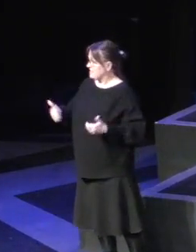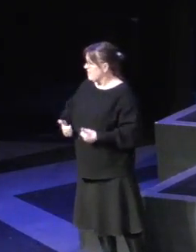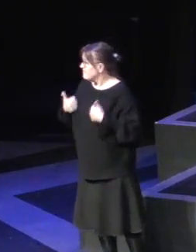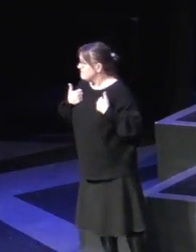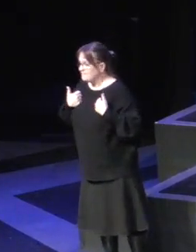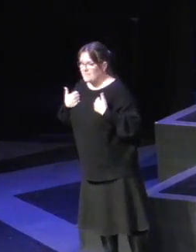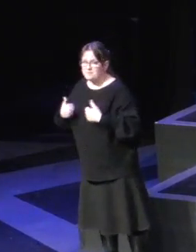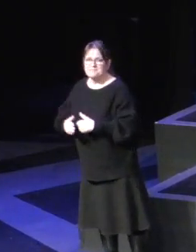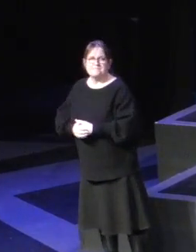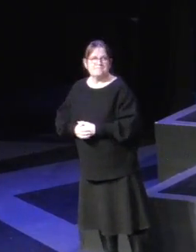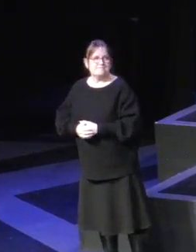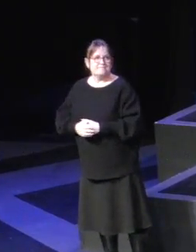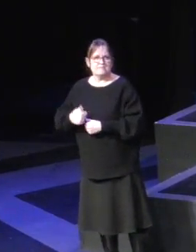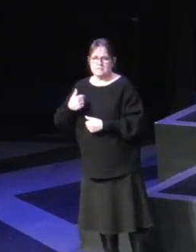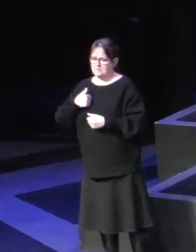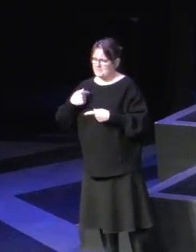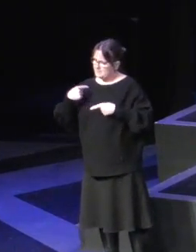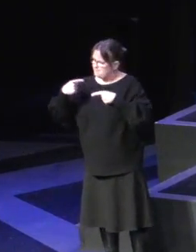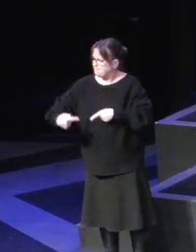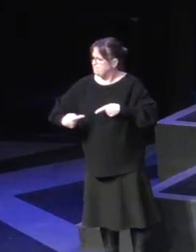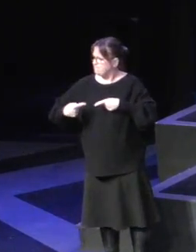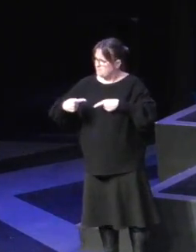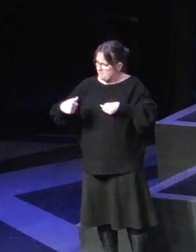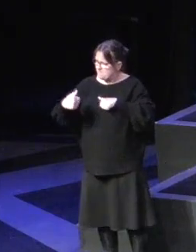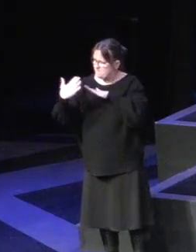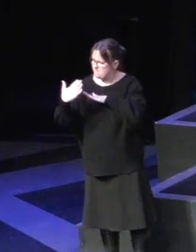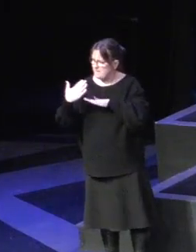I've had to battle and face my in, in, in, in a braly